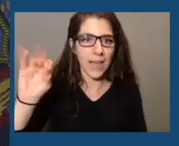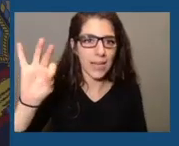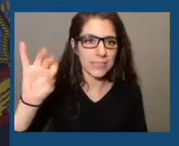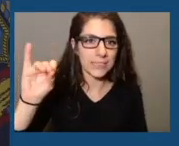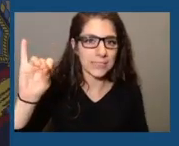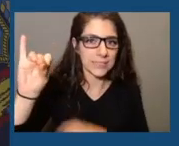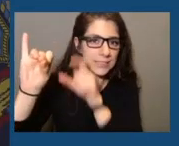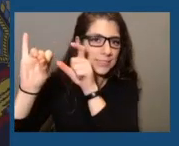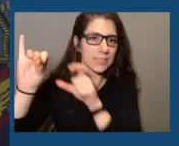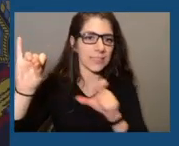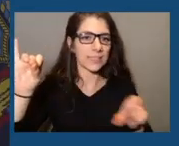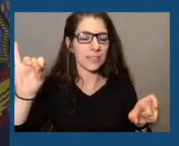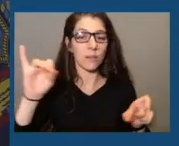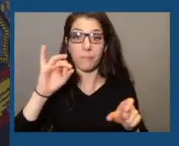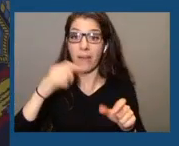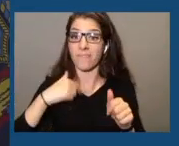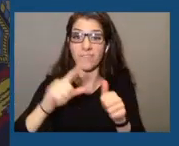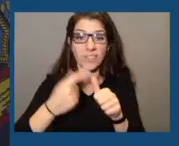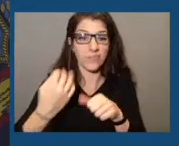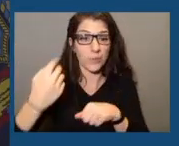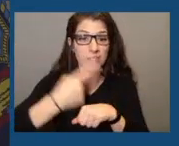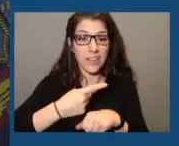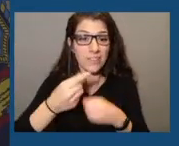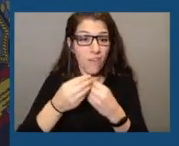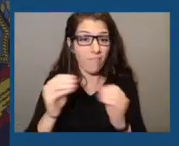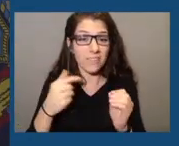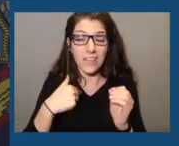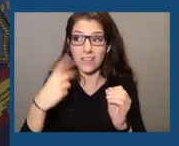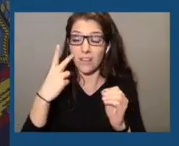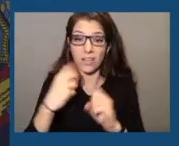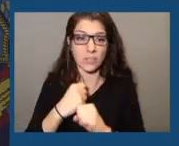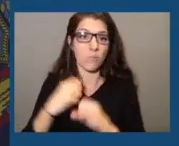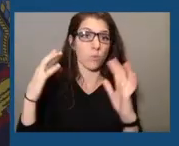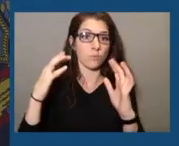My first days in office, we saw the explosion of gun violence in our streets.